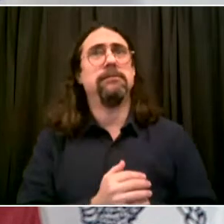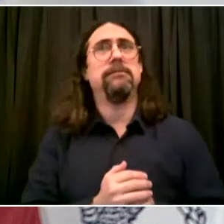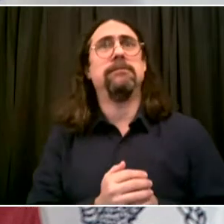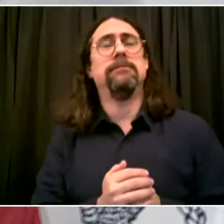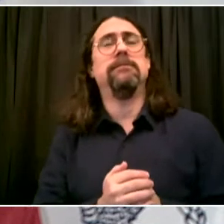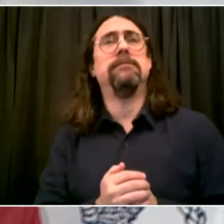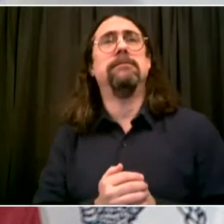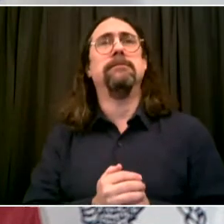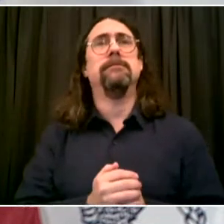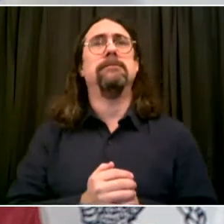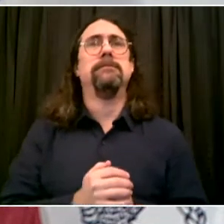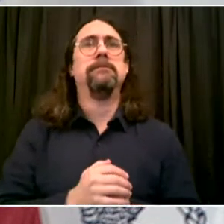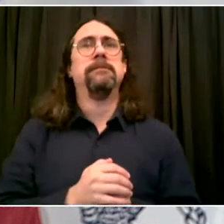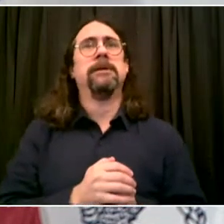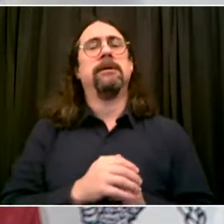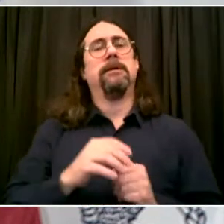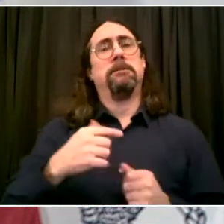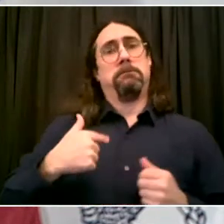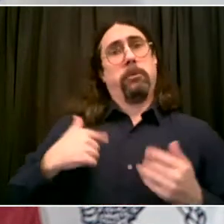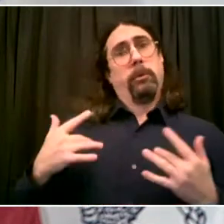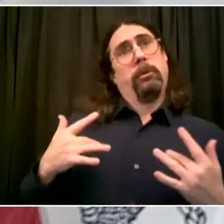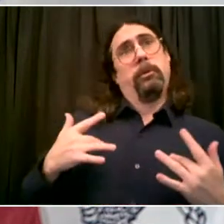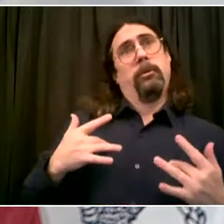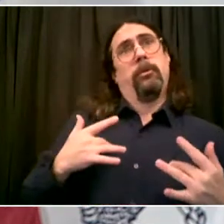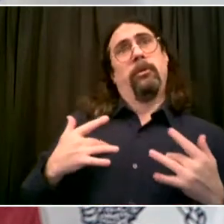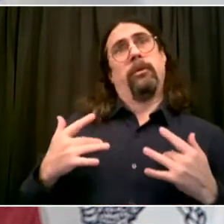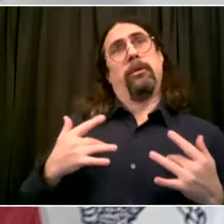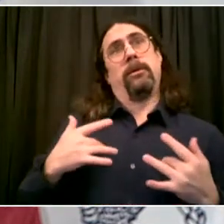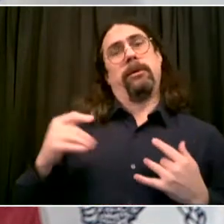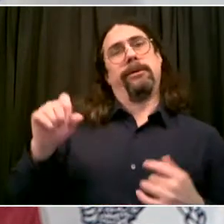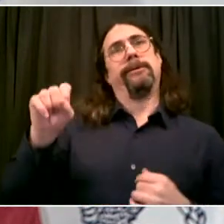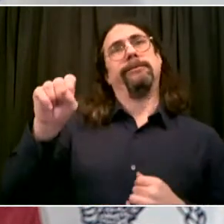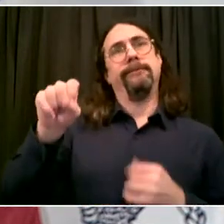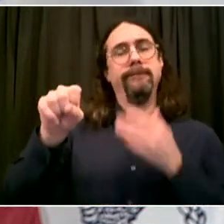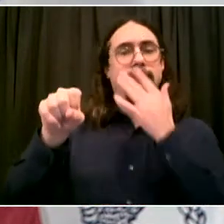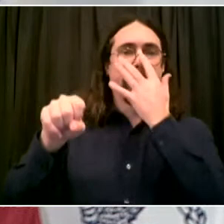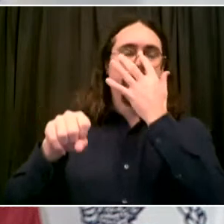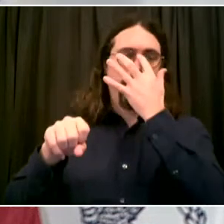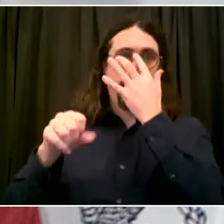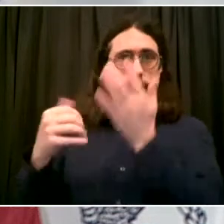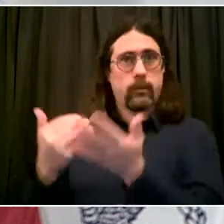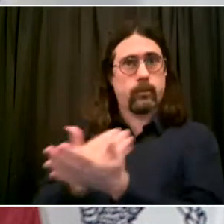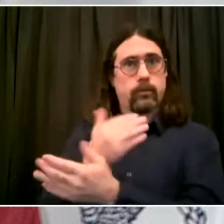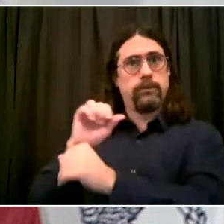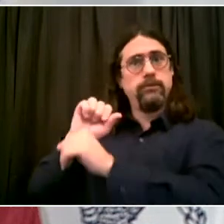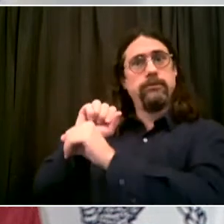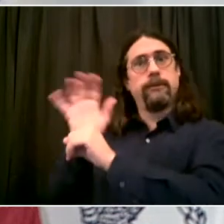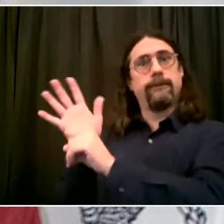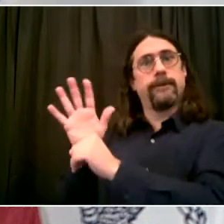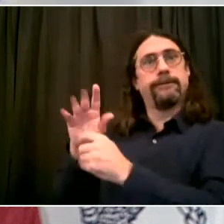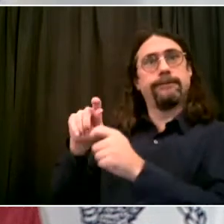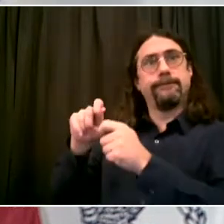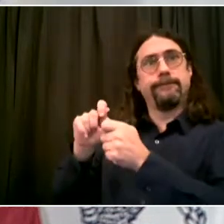CONCERNED ABOUT THE VAVAANRIT T DAN I'M GOING TO TURN TO DR. VARMA TO SPEAK TO THAT. HENRY.